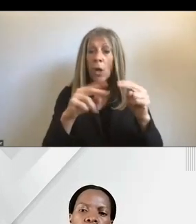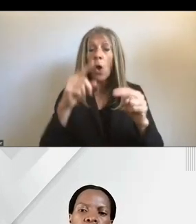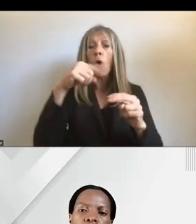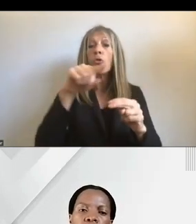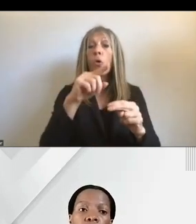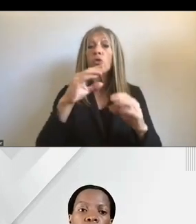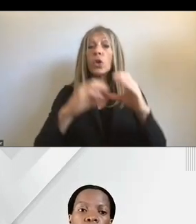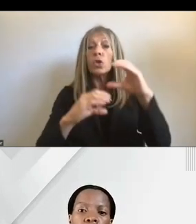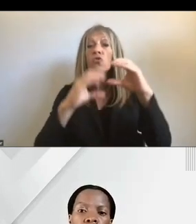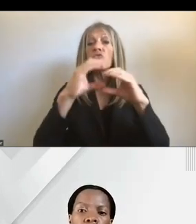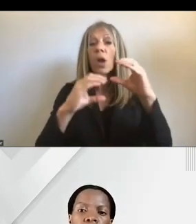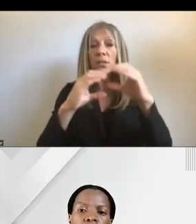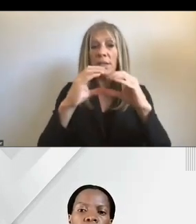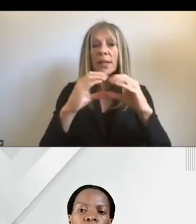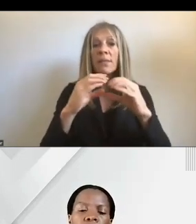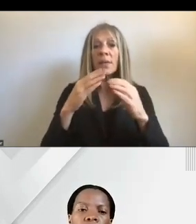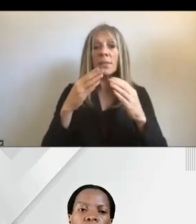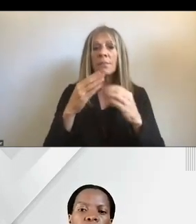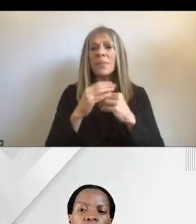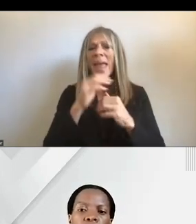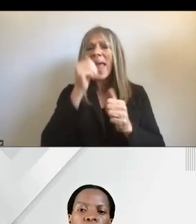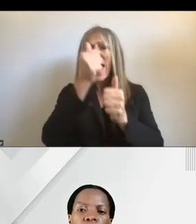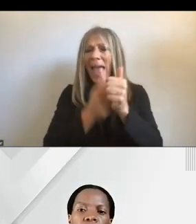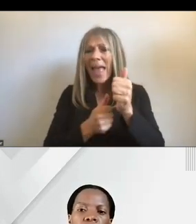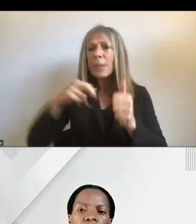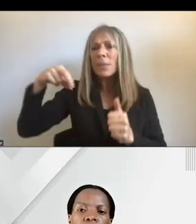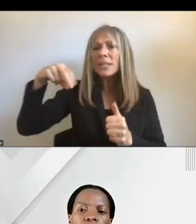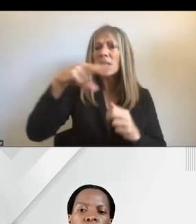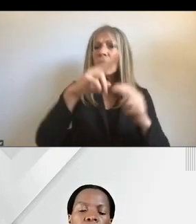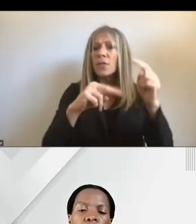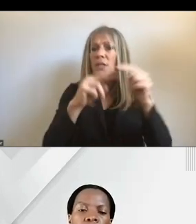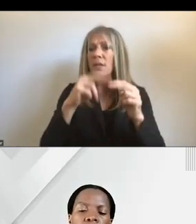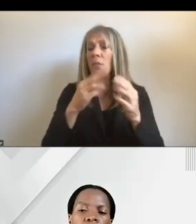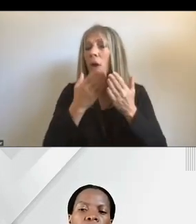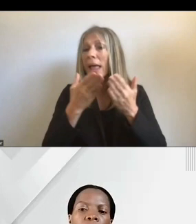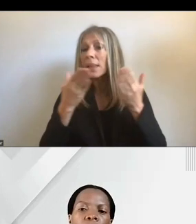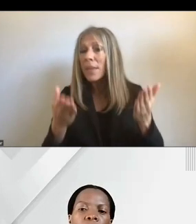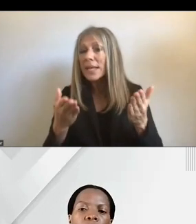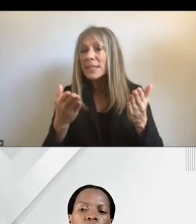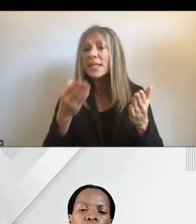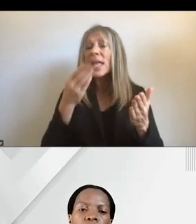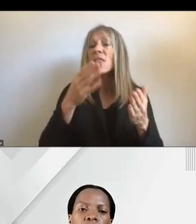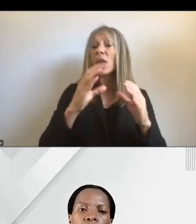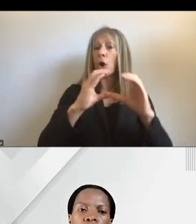constructed on greenfield. Any pedestrian facilities or elements that are constructed